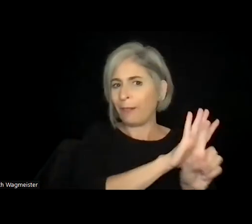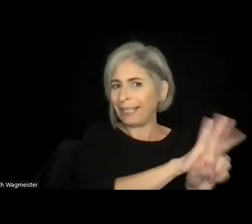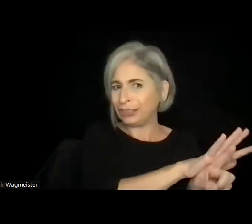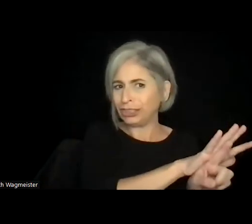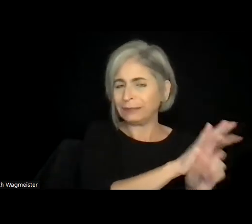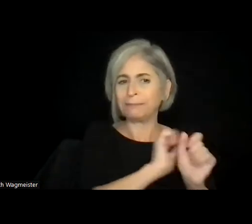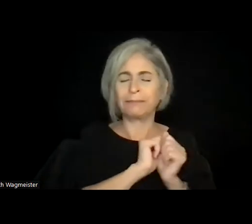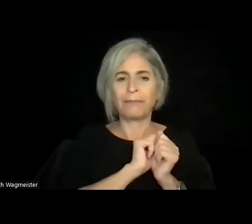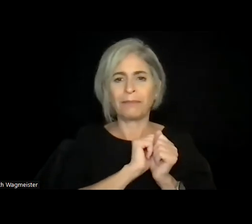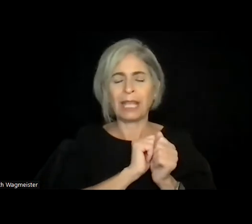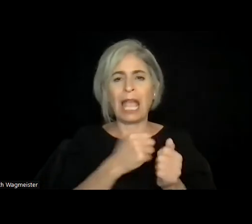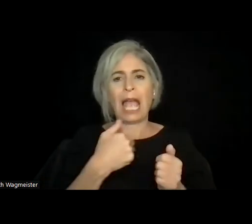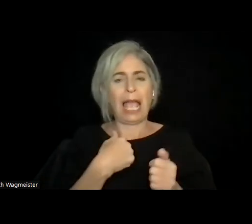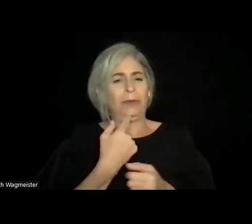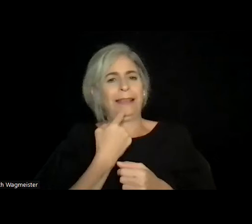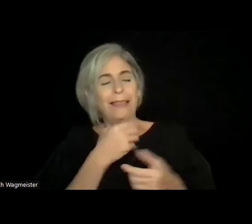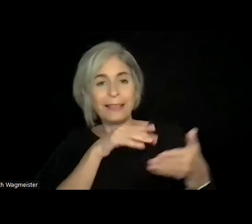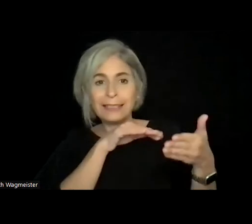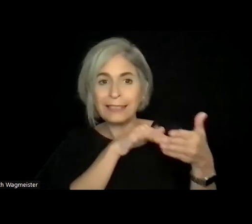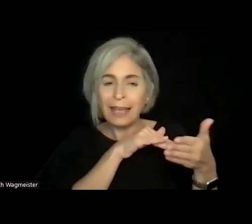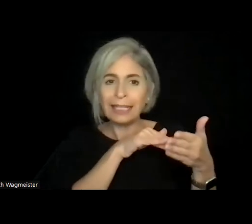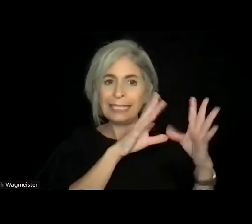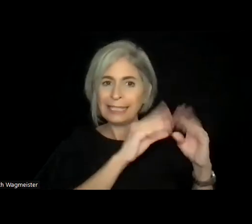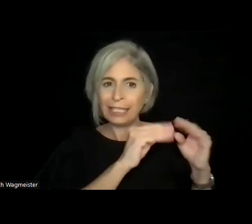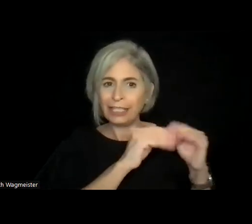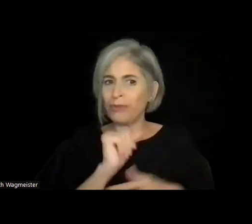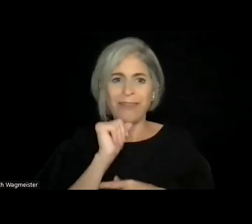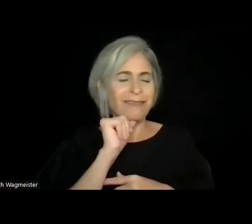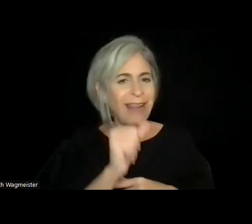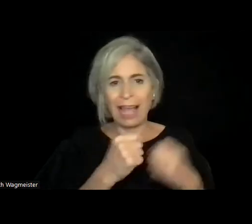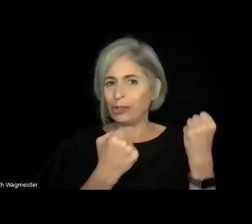research on a specific nuanced question and participant